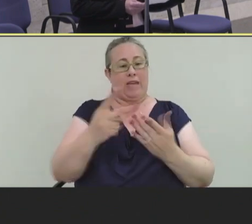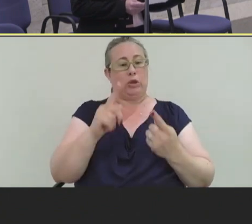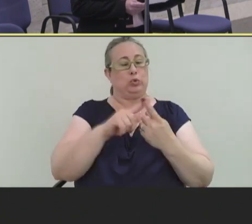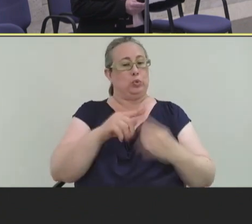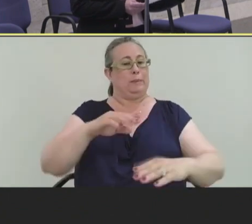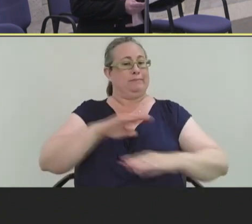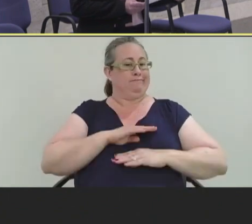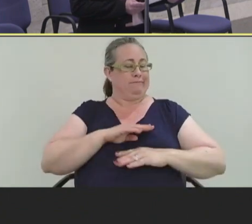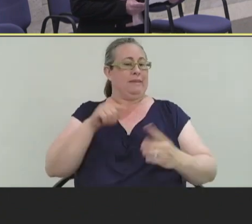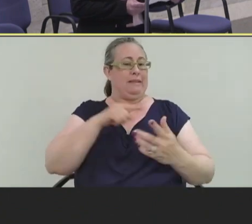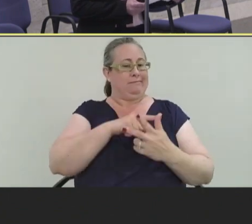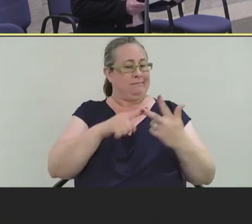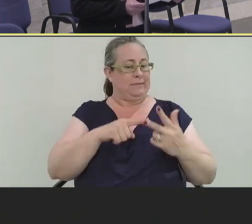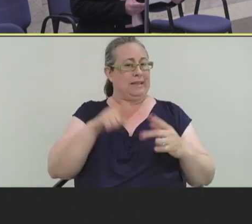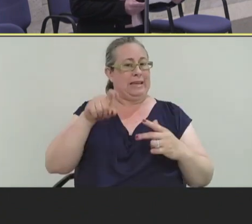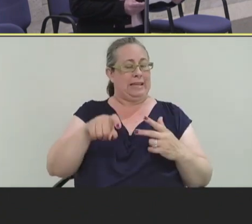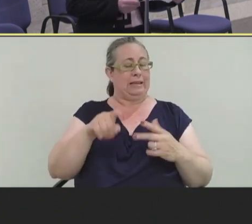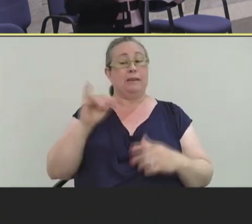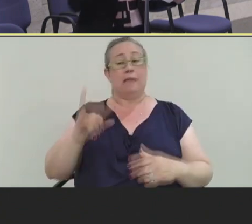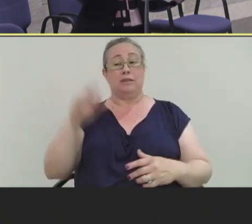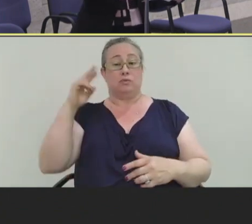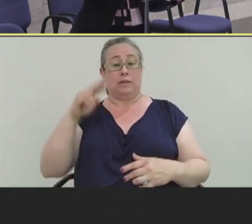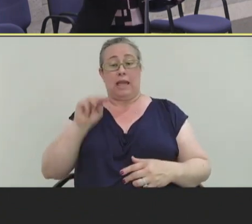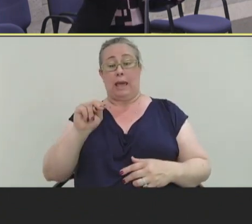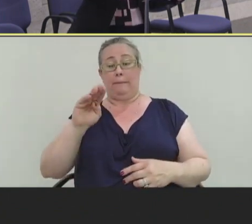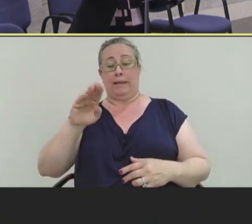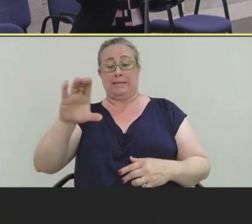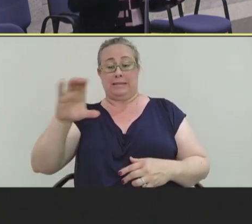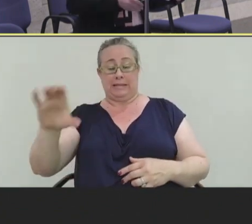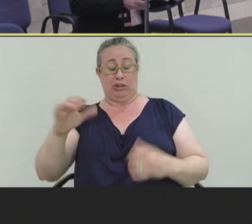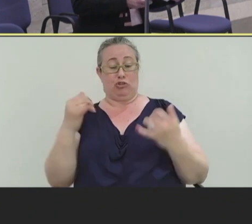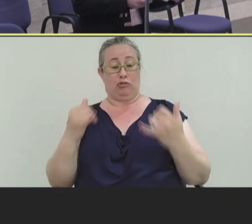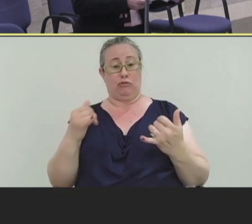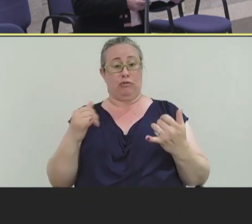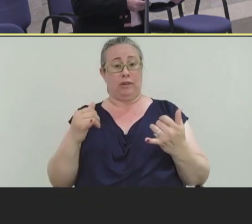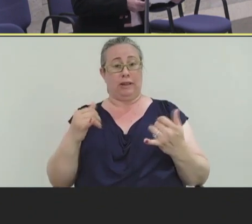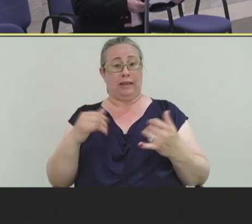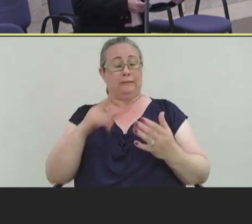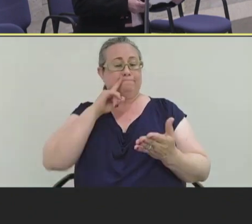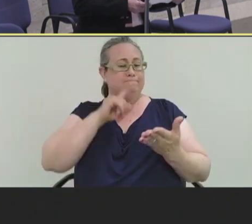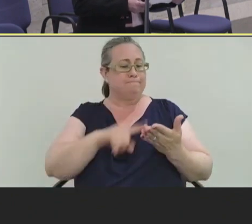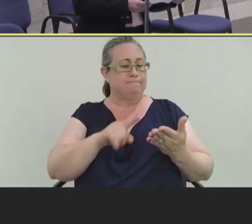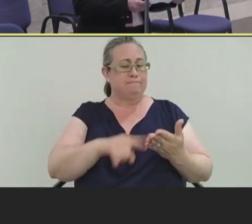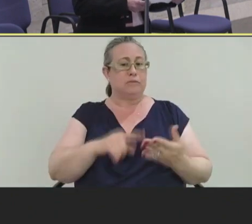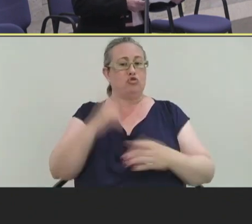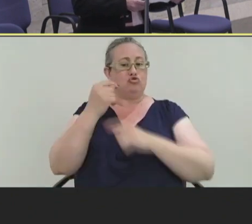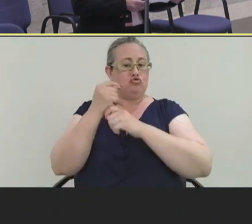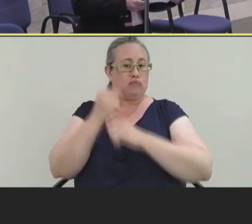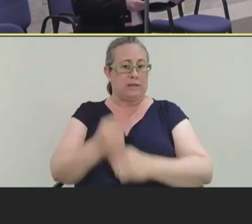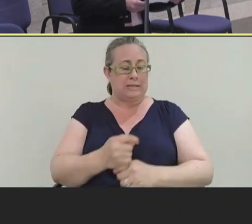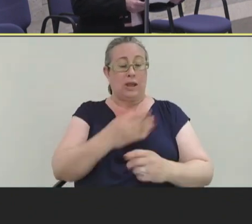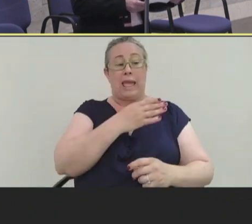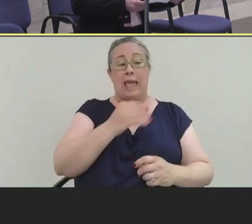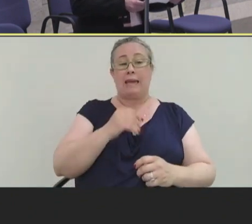need. That is why NBCC is currently investigating traditional as well as non-traditional drug